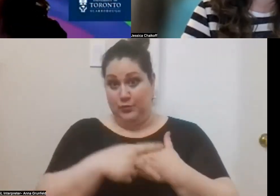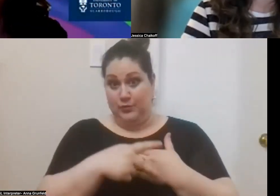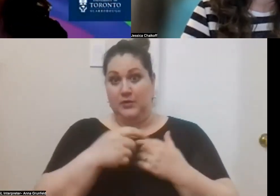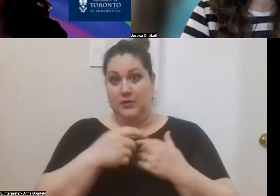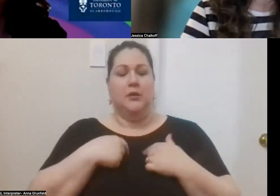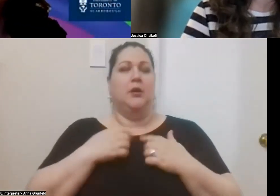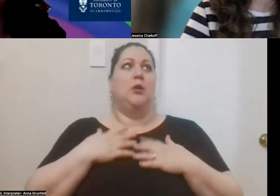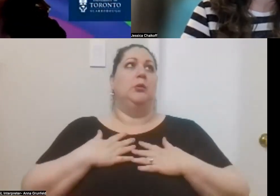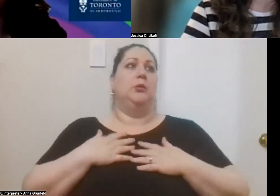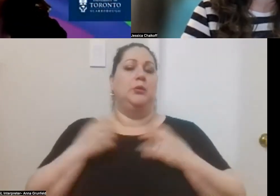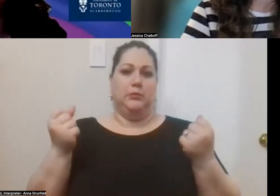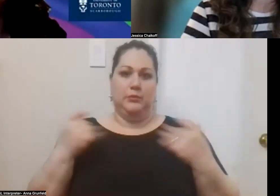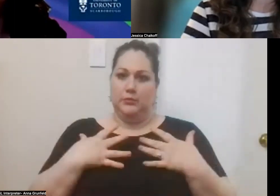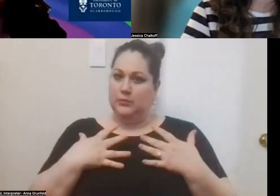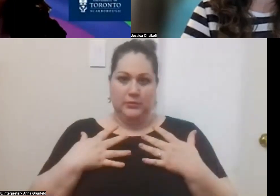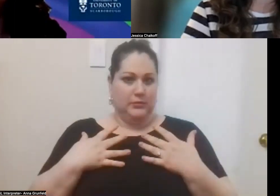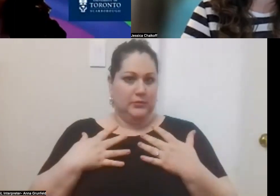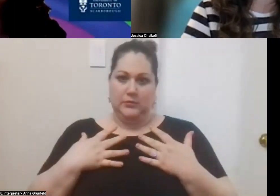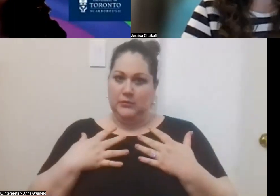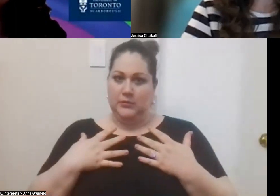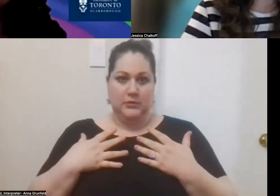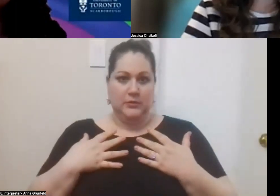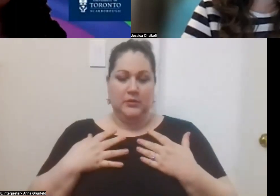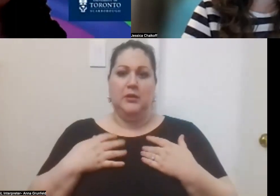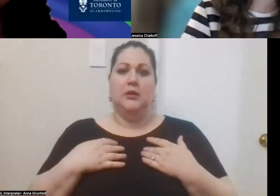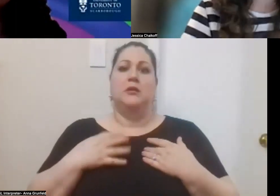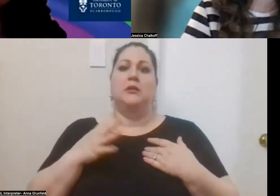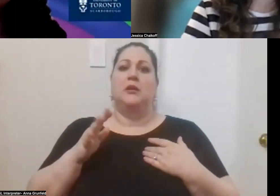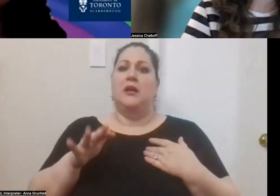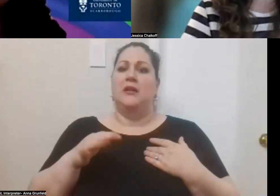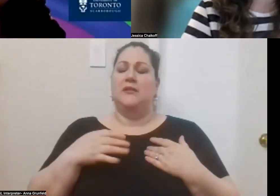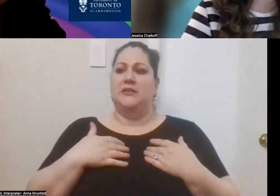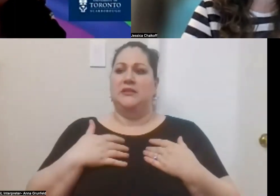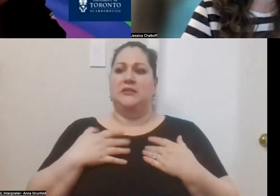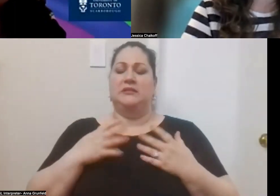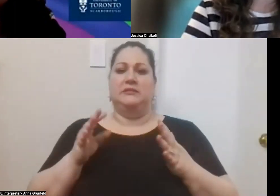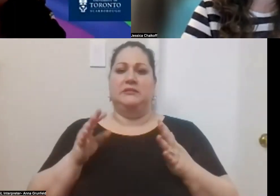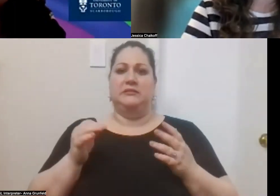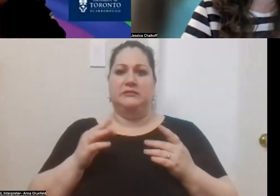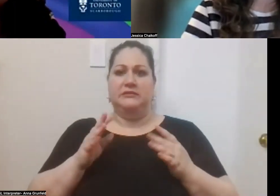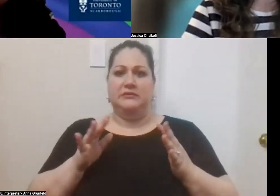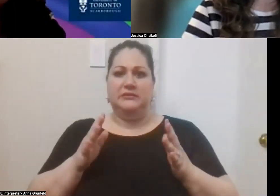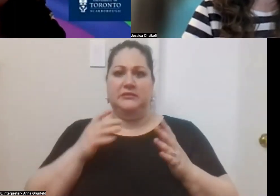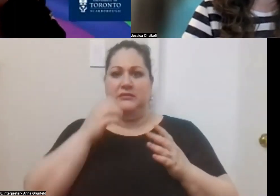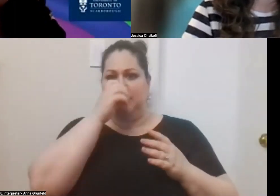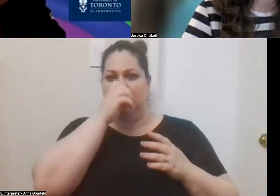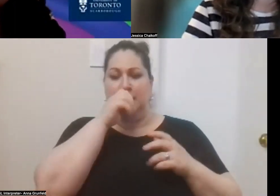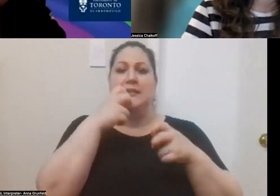I was in a really vulnerable time in my life where I was just coming off a really serious